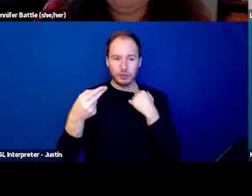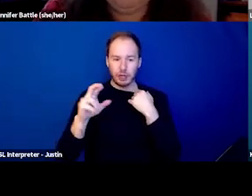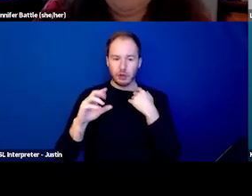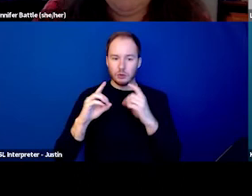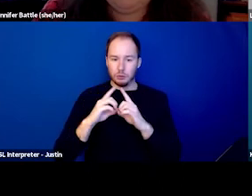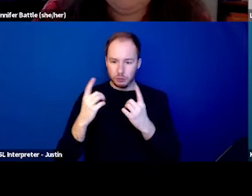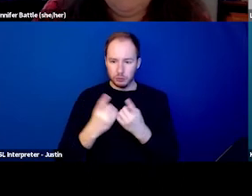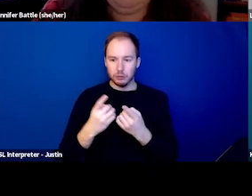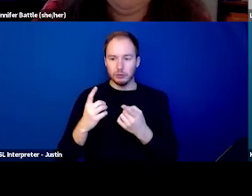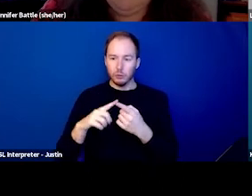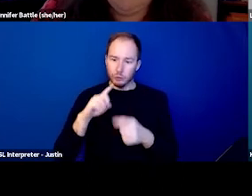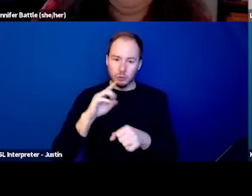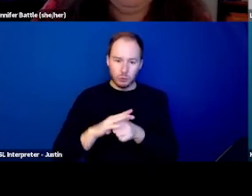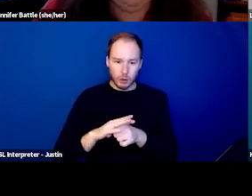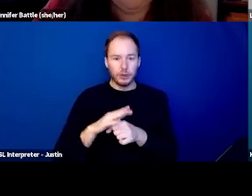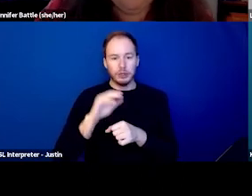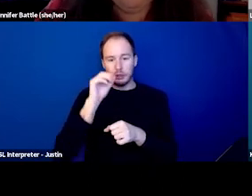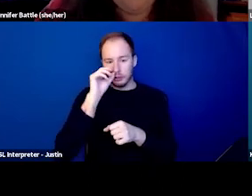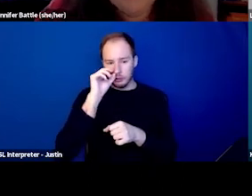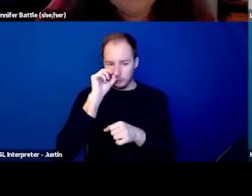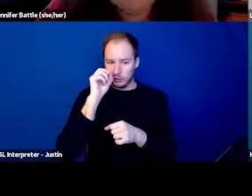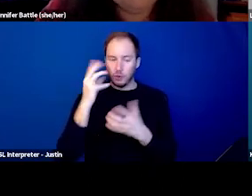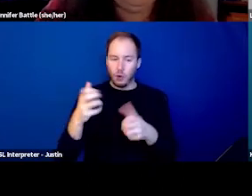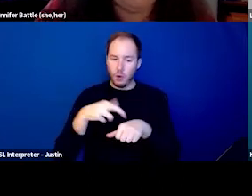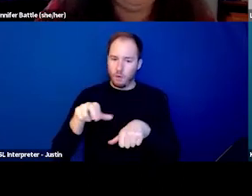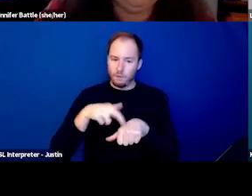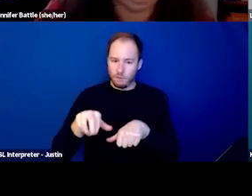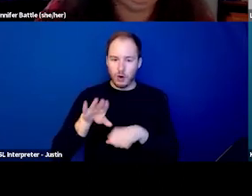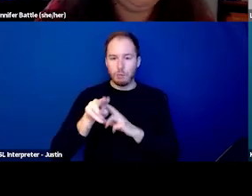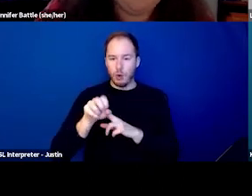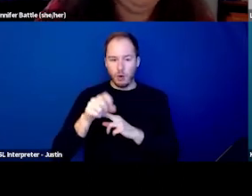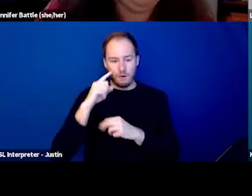to allow us to give a referral bonus to internal staff